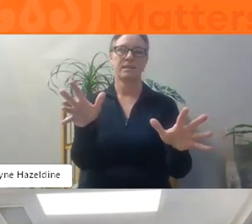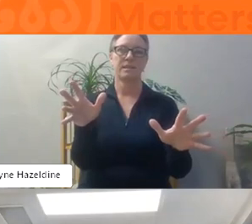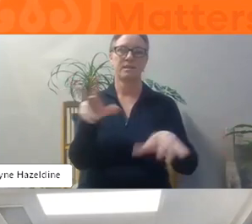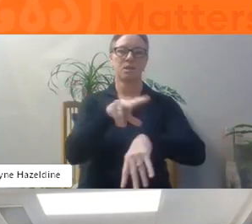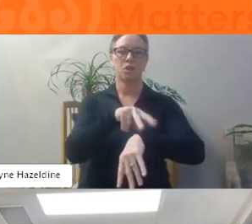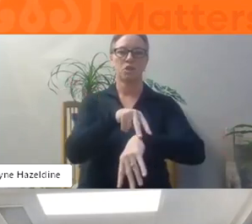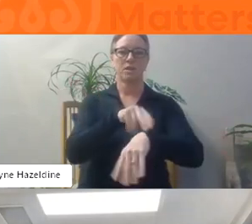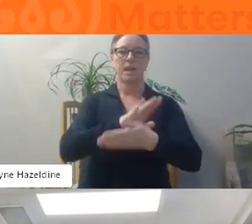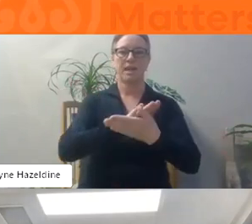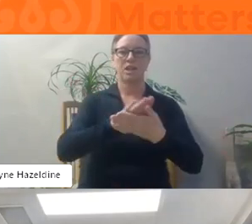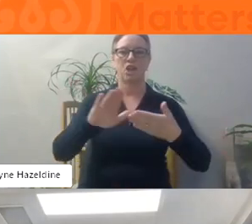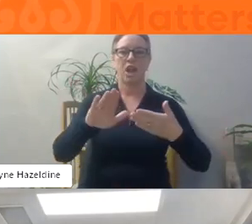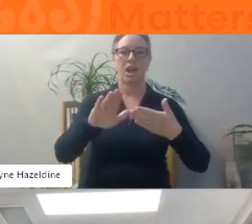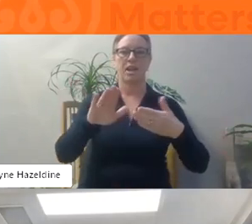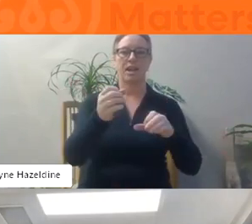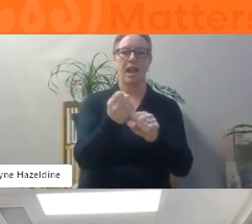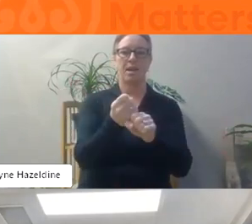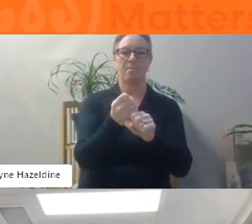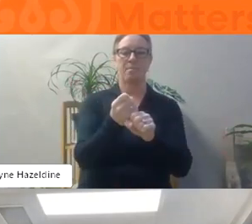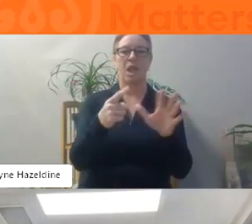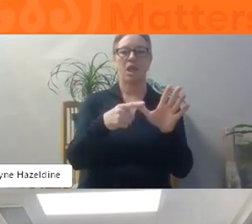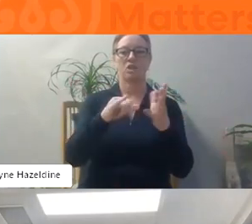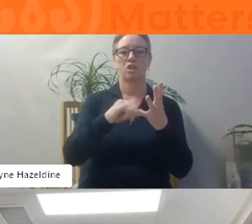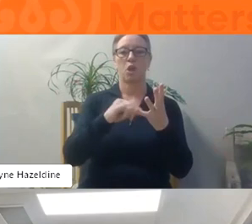Dharan, the Associate Professor and Director of Academic Programmes